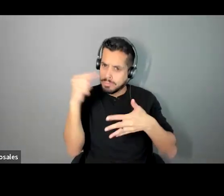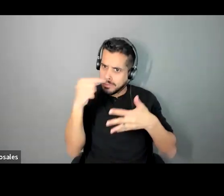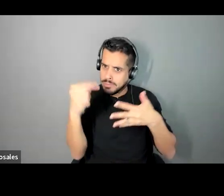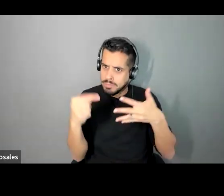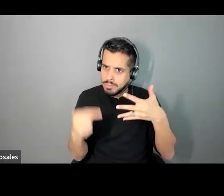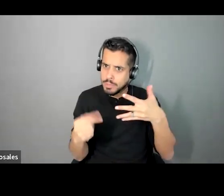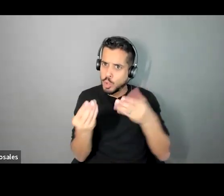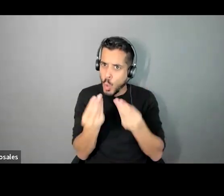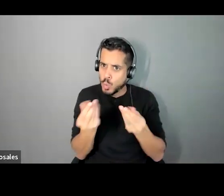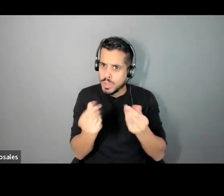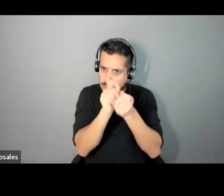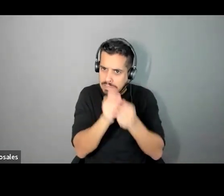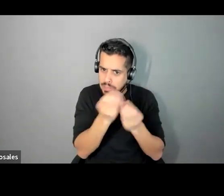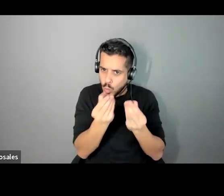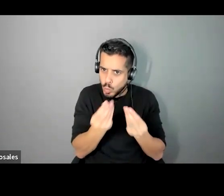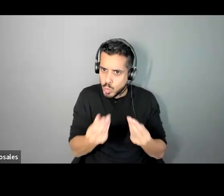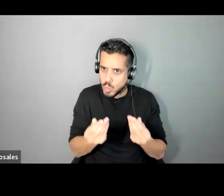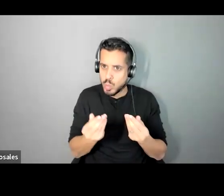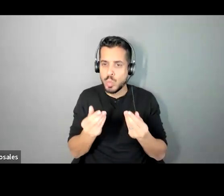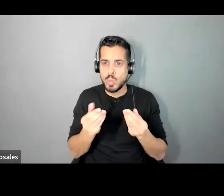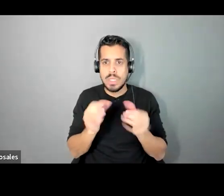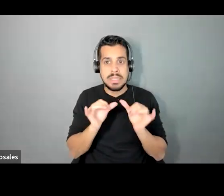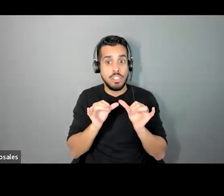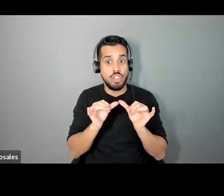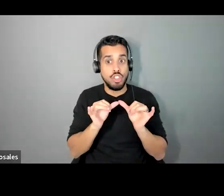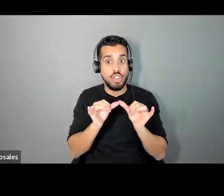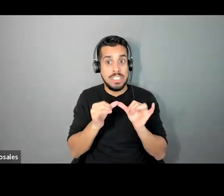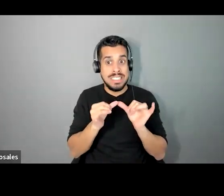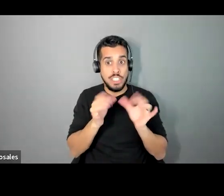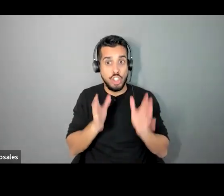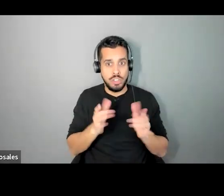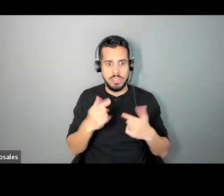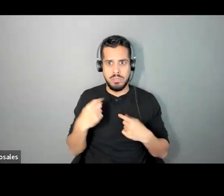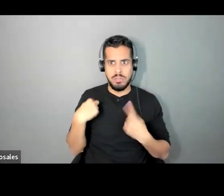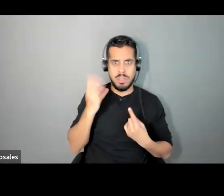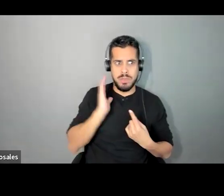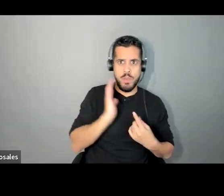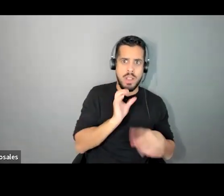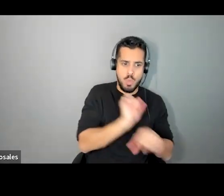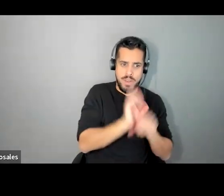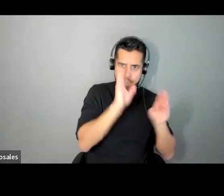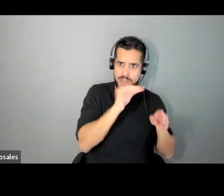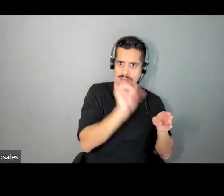And as a, uh... as an engineer, that's what I was constantly doing, too. And so-- so like this, uh...